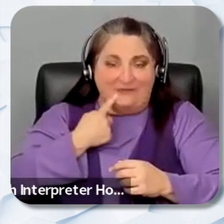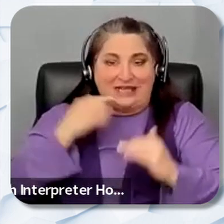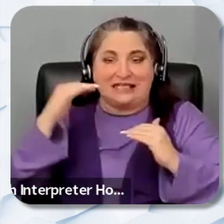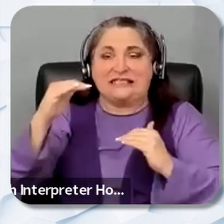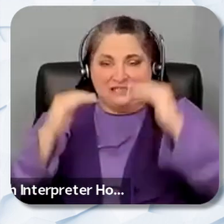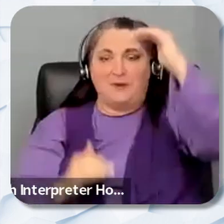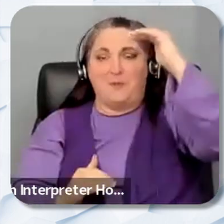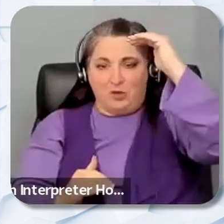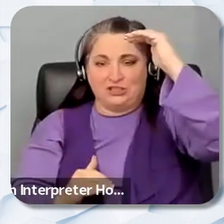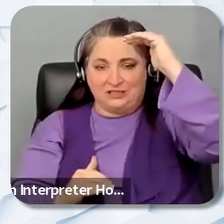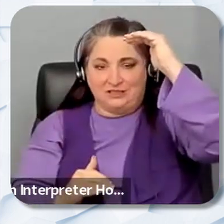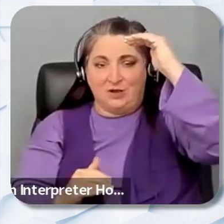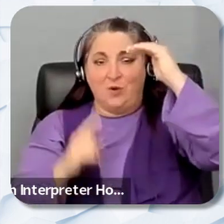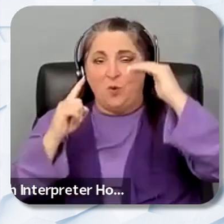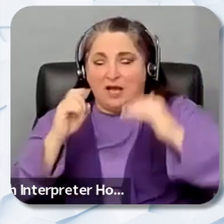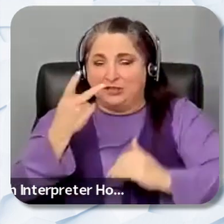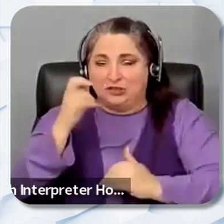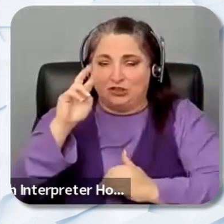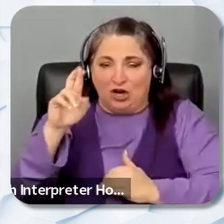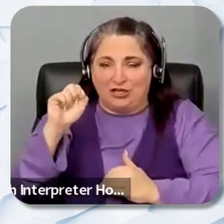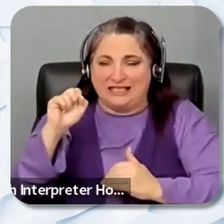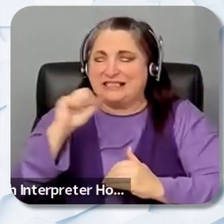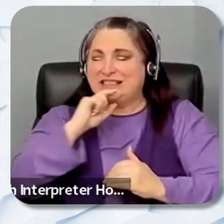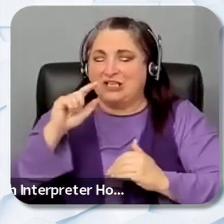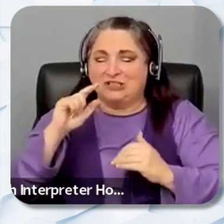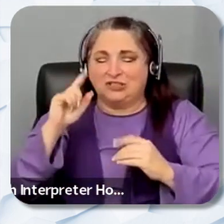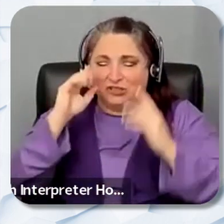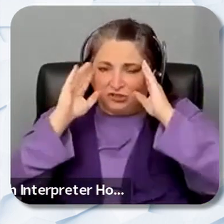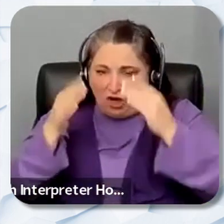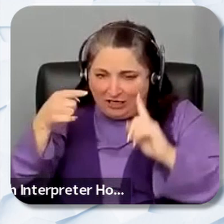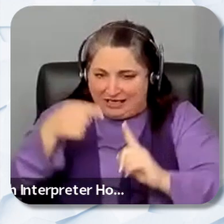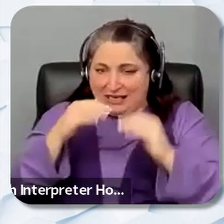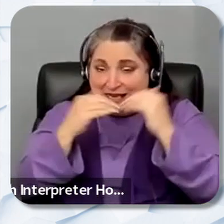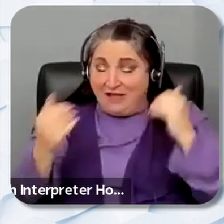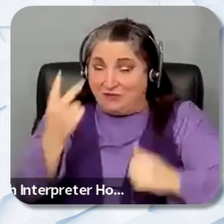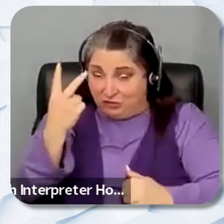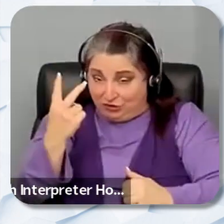charters is Targeted Level 2. Would they still do Targeted Level 2 activities? And I think,